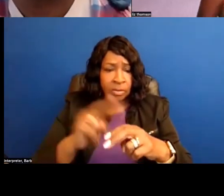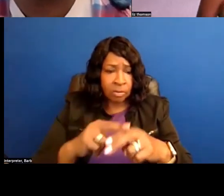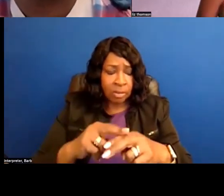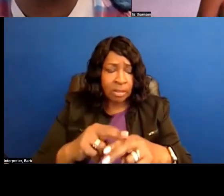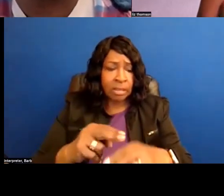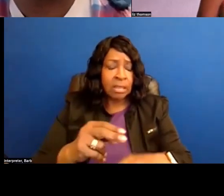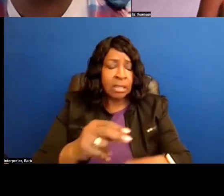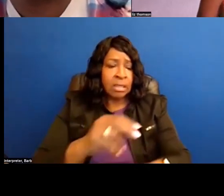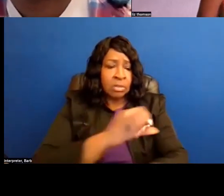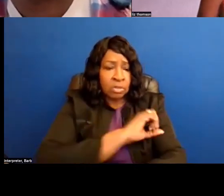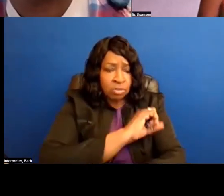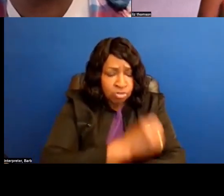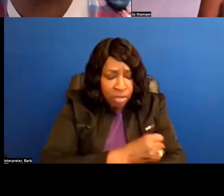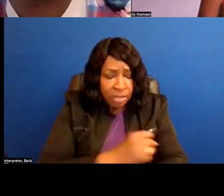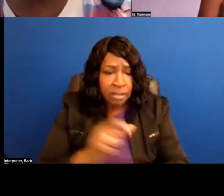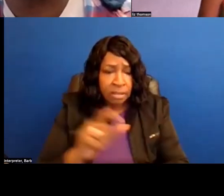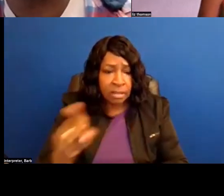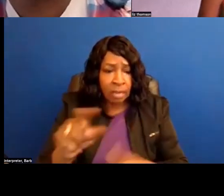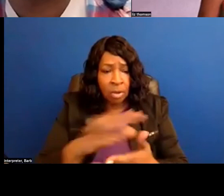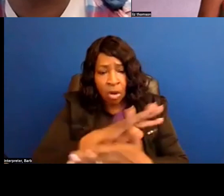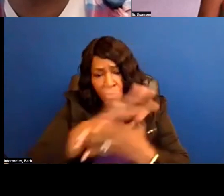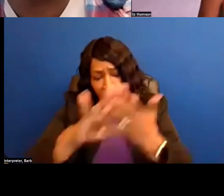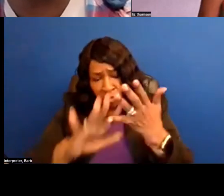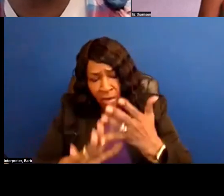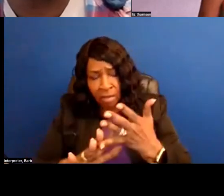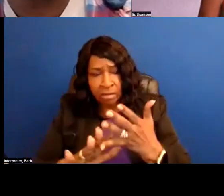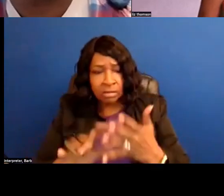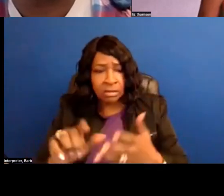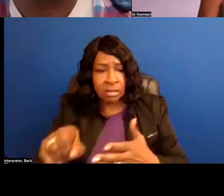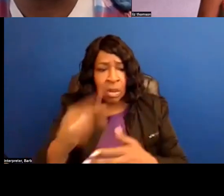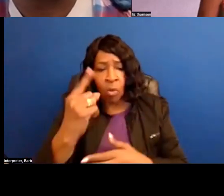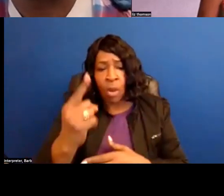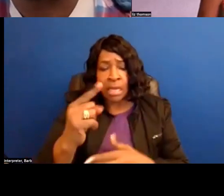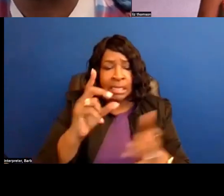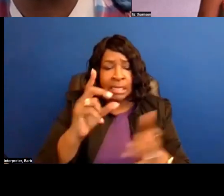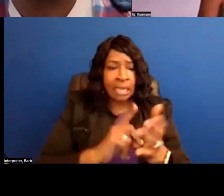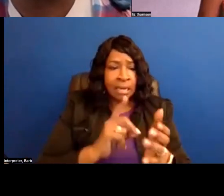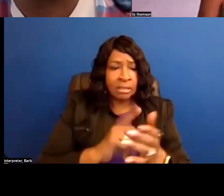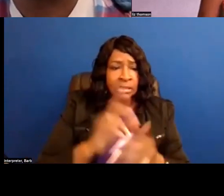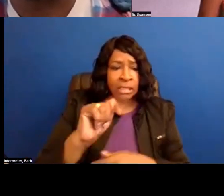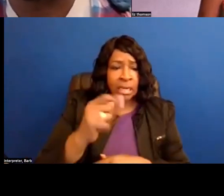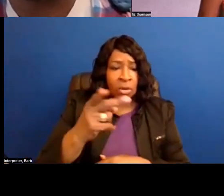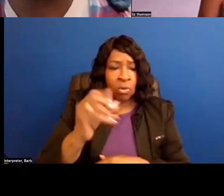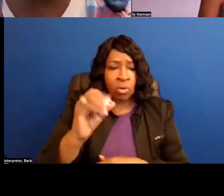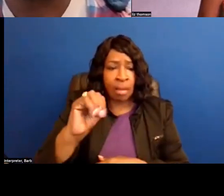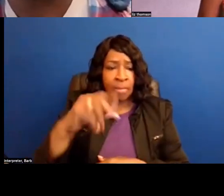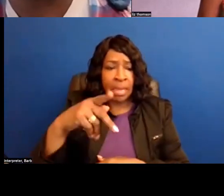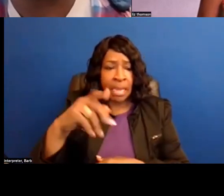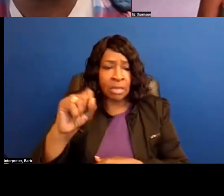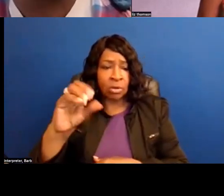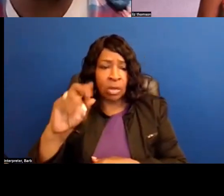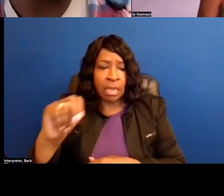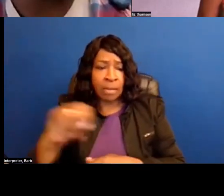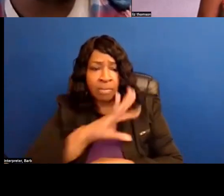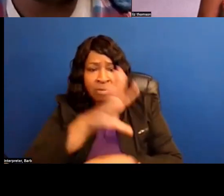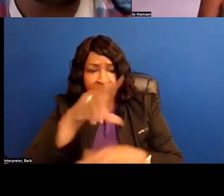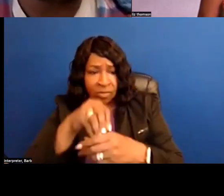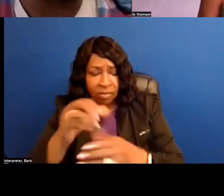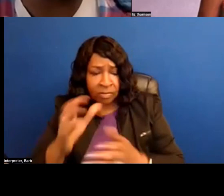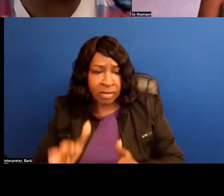of what, as one of Dr. Thomson participants reference, "counted" as disabled,